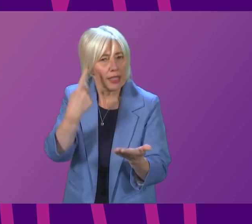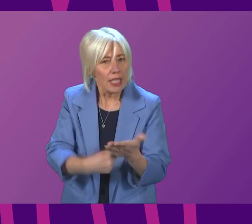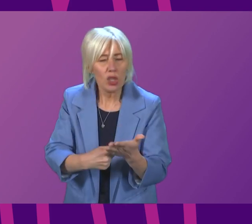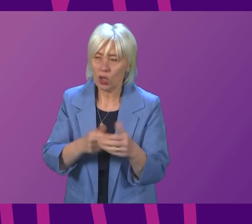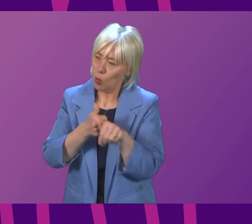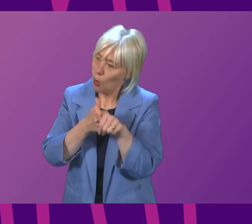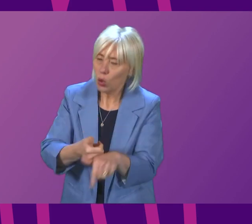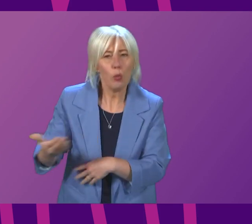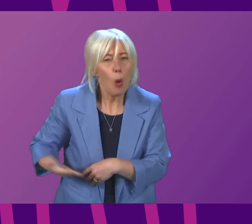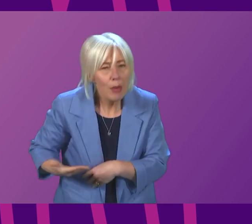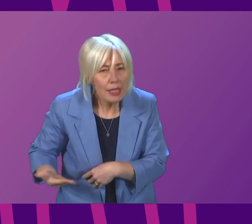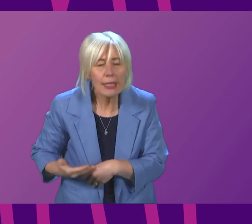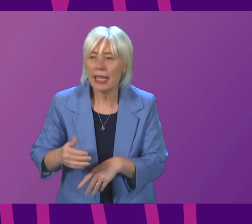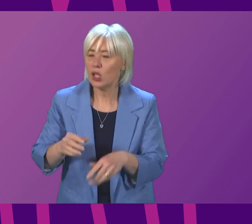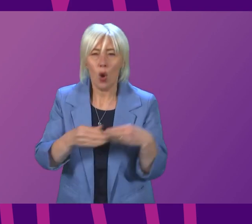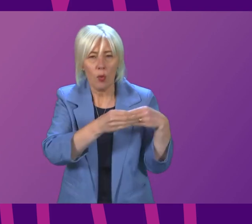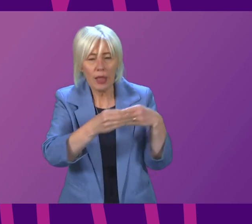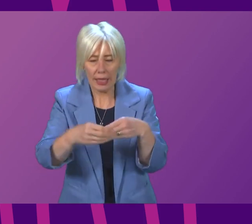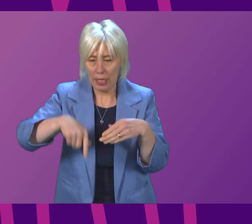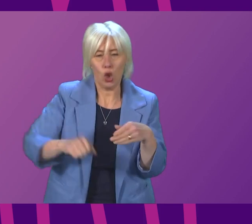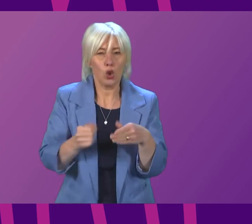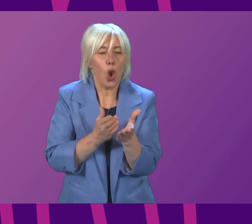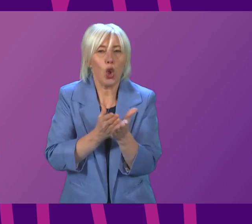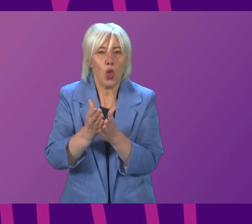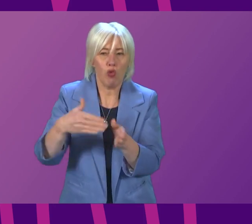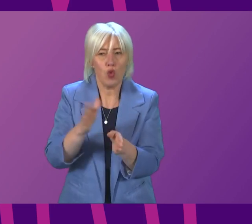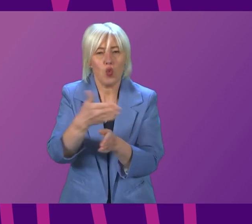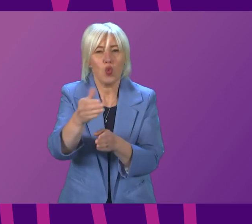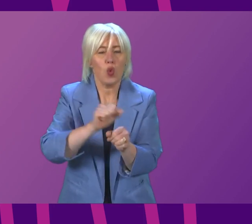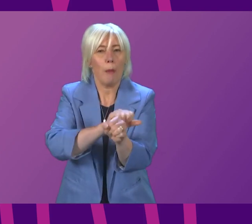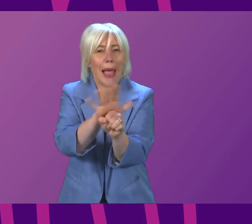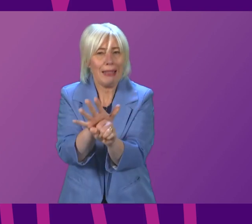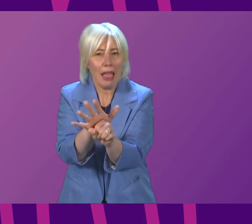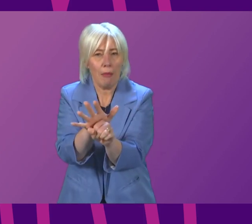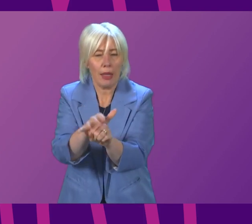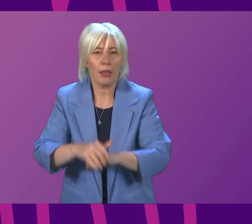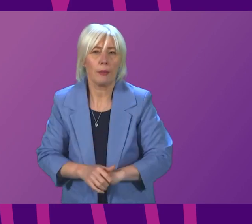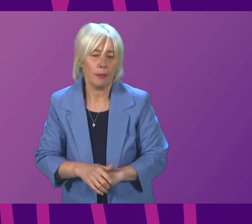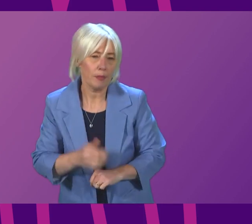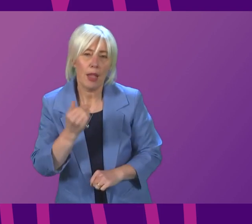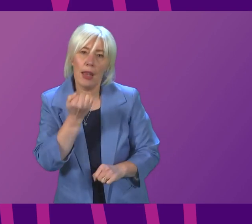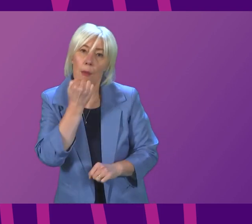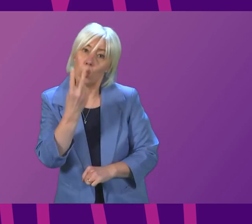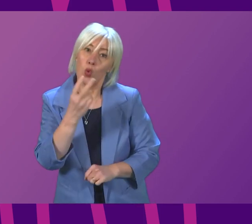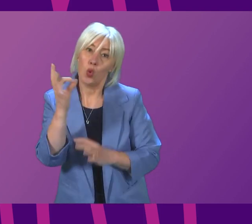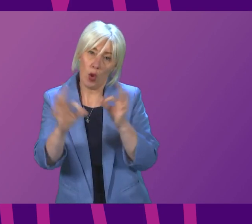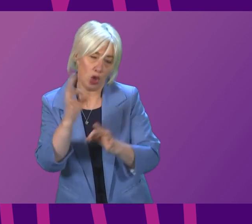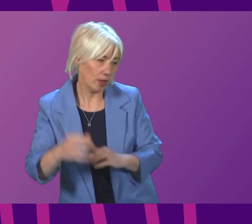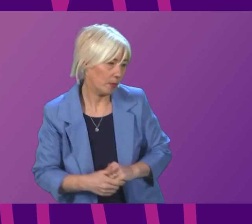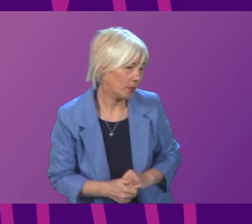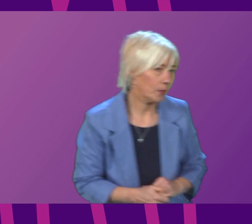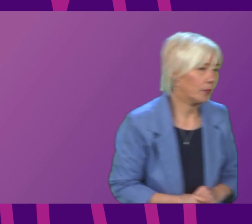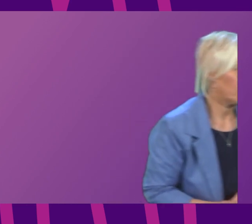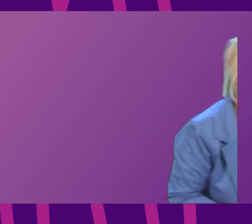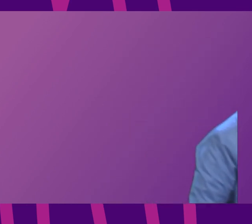we will continue to lead this country, as safely as possible, through the Covid pandemic.